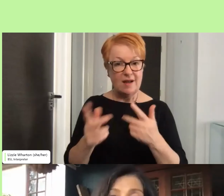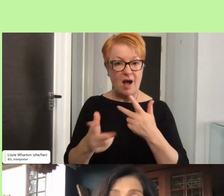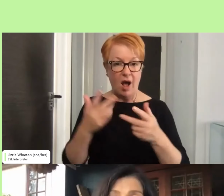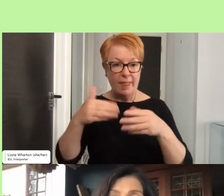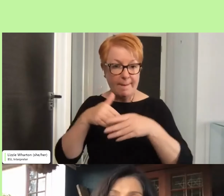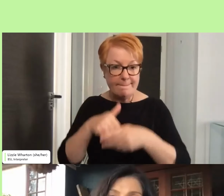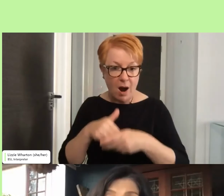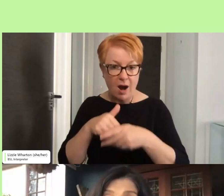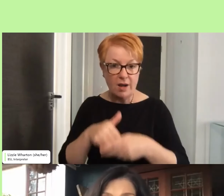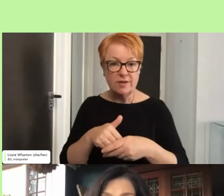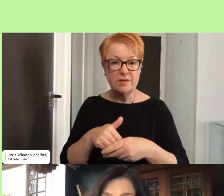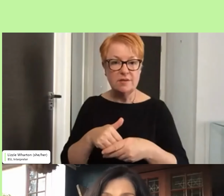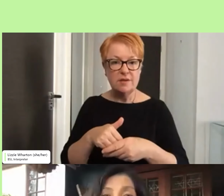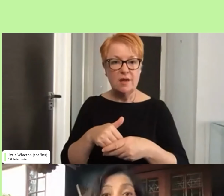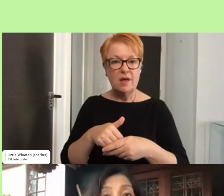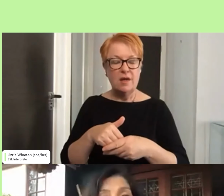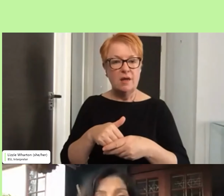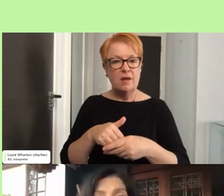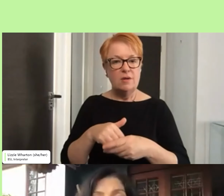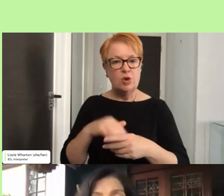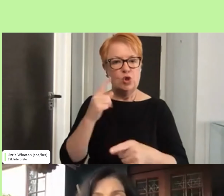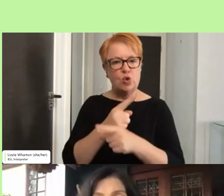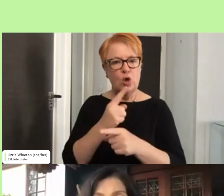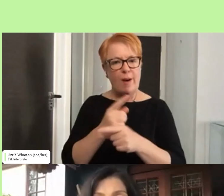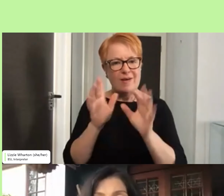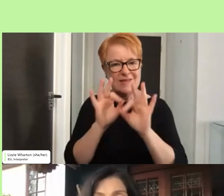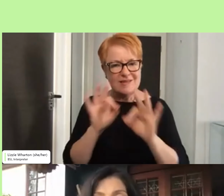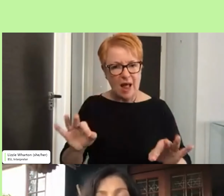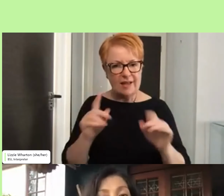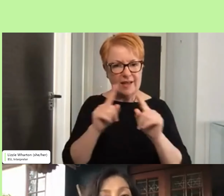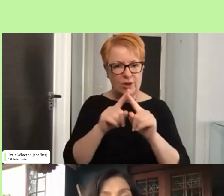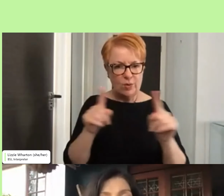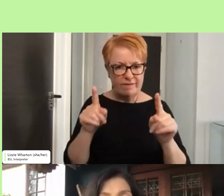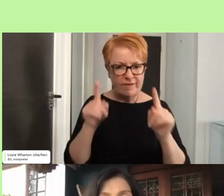Or did it come from responding to a brief or an invitation? Can you talk about that…